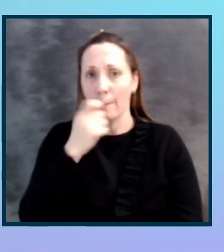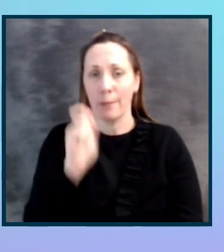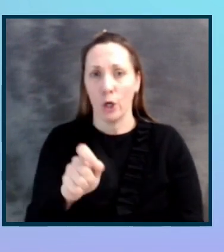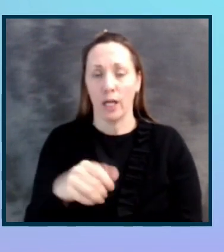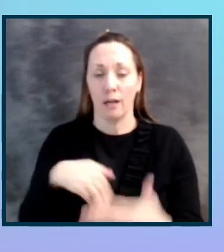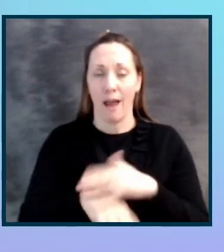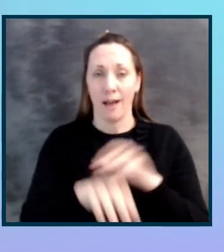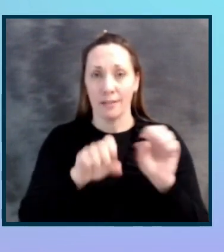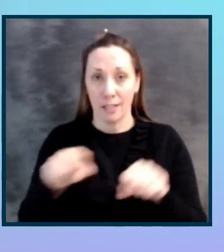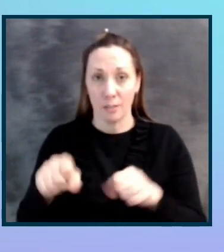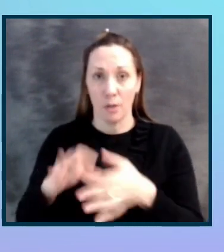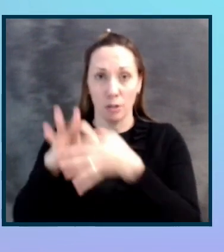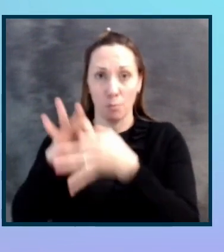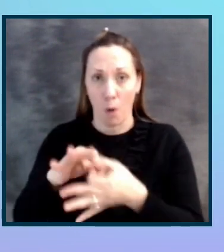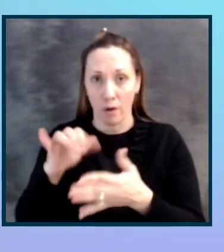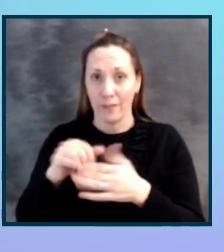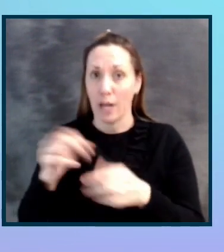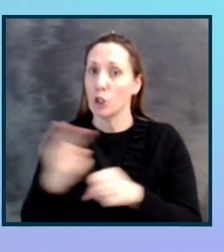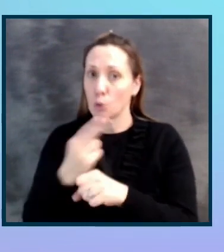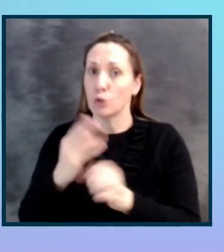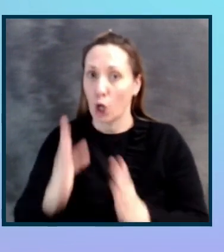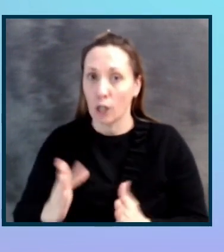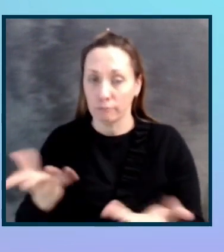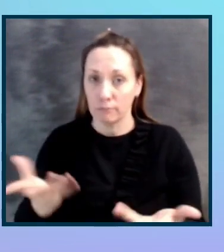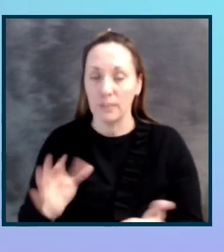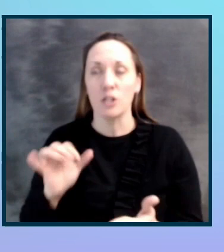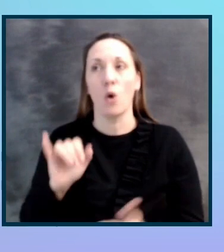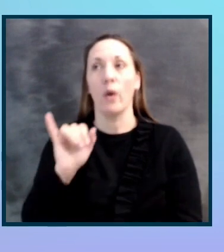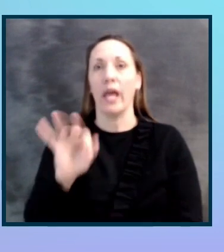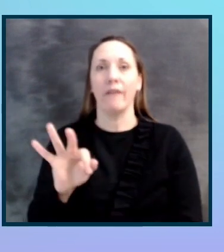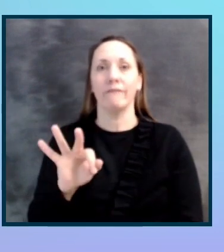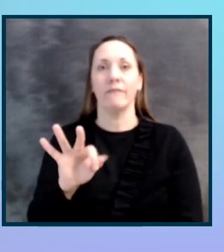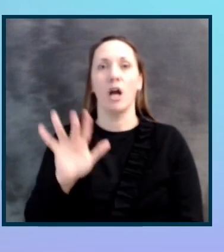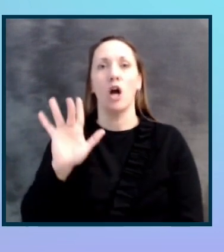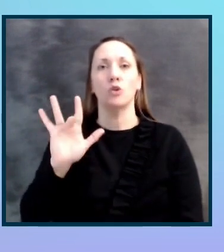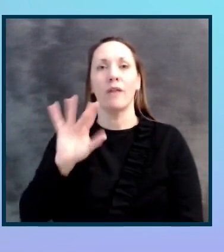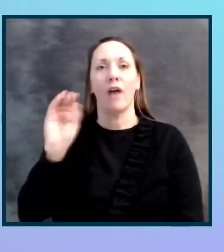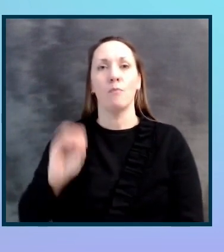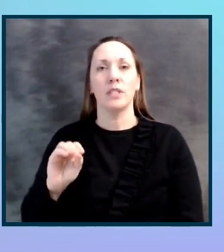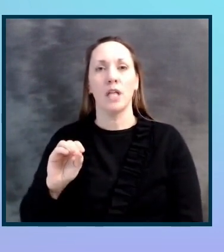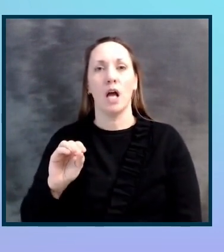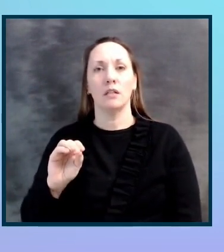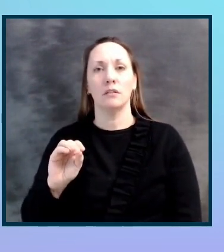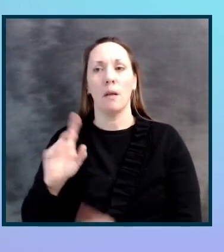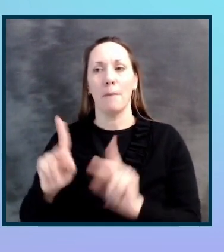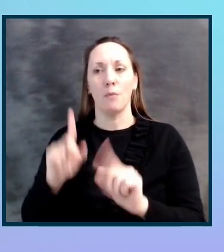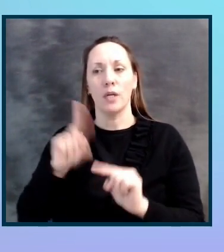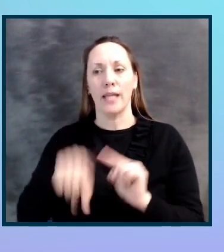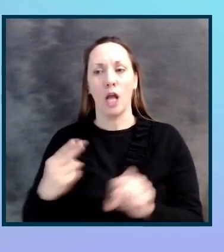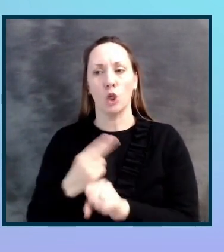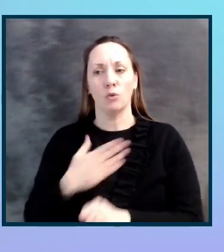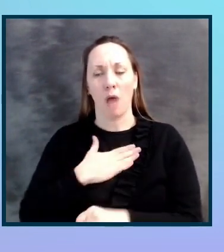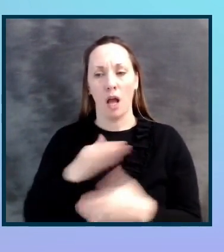that user of our content, right? So if 25% of people can't use my content, yeah, it ain't worth it.